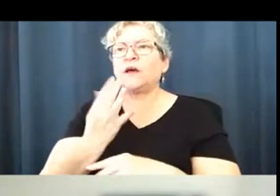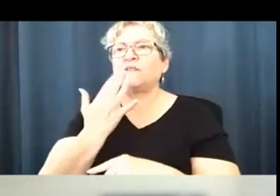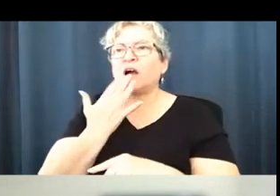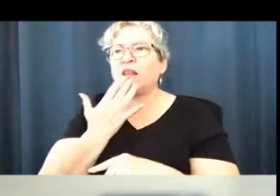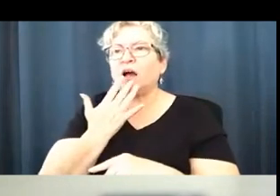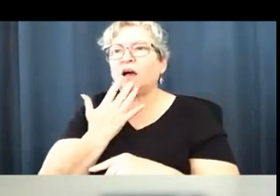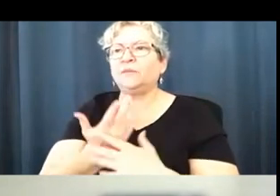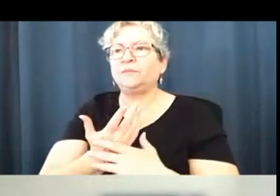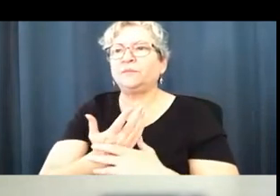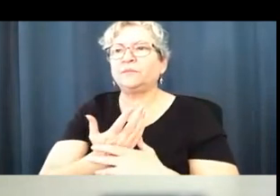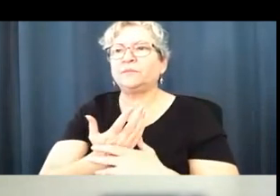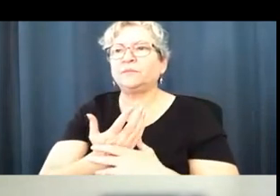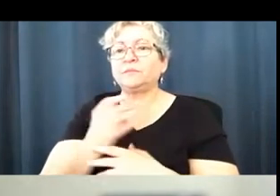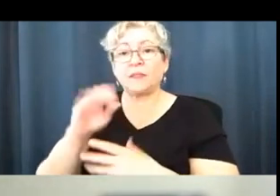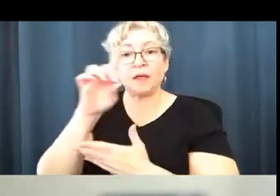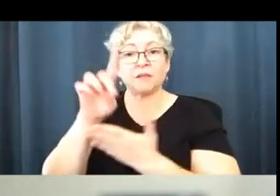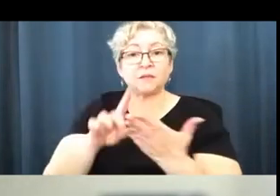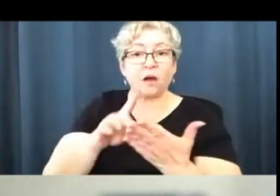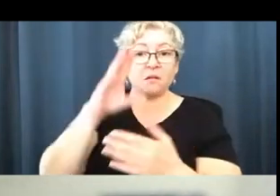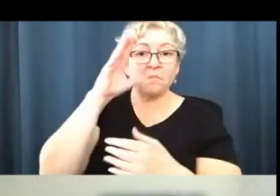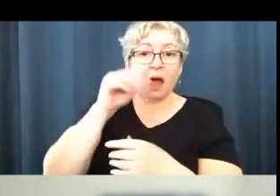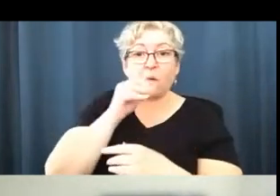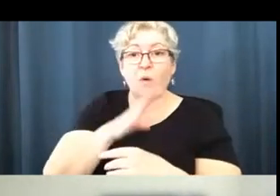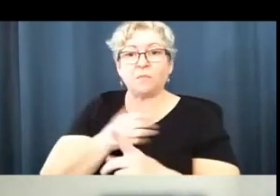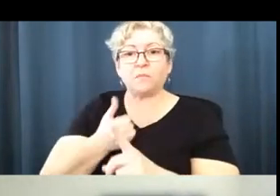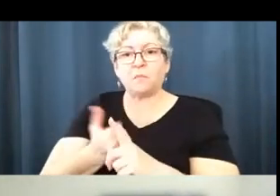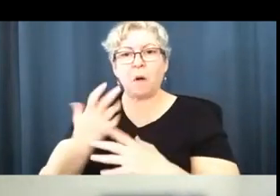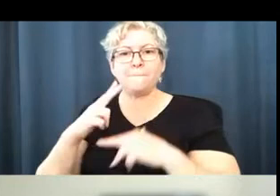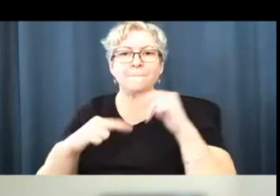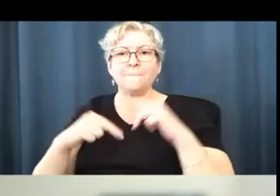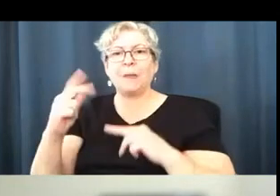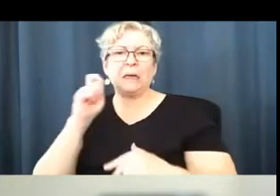Again, that designer she might think, I wanna build this really neat new widget in there.